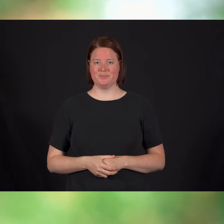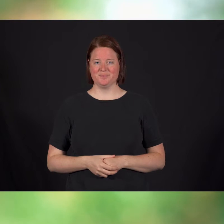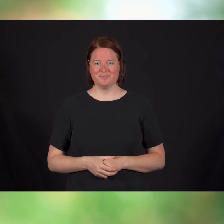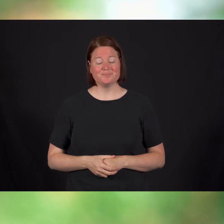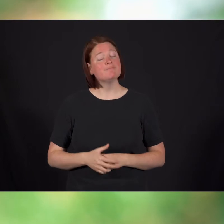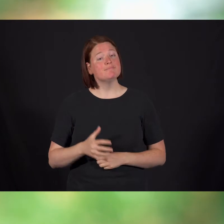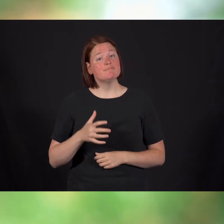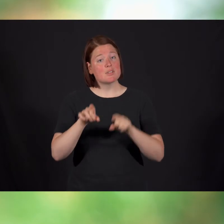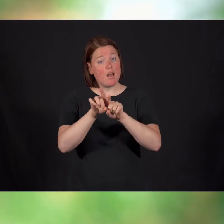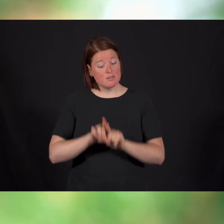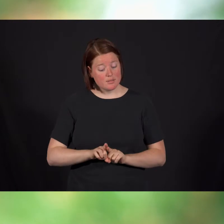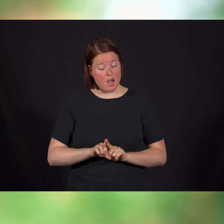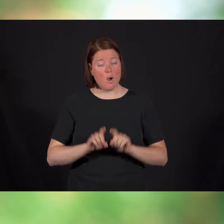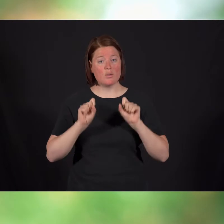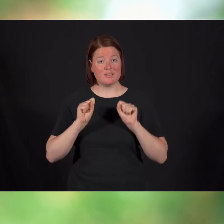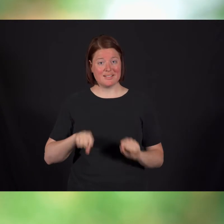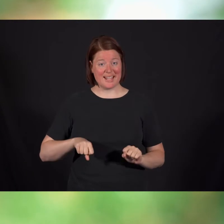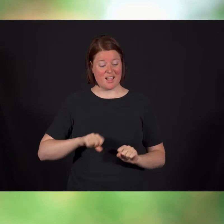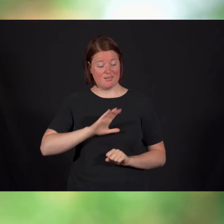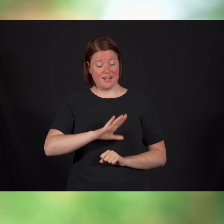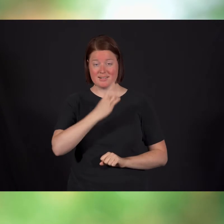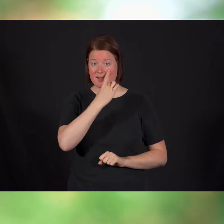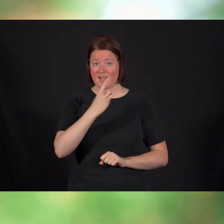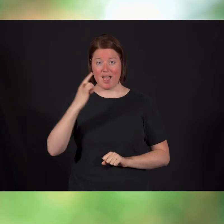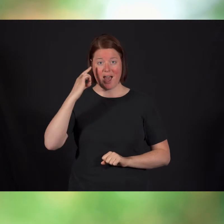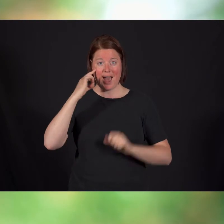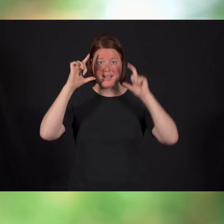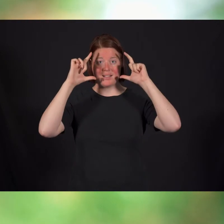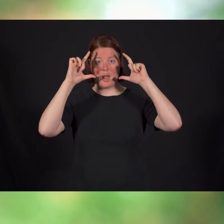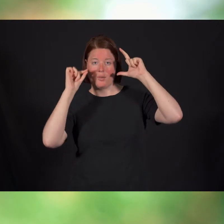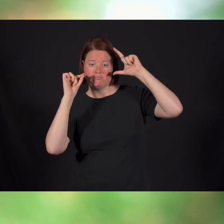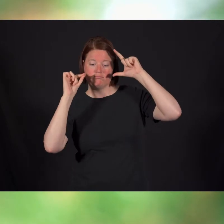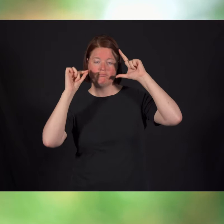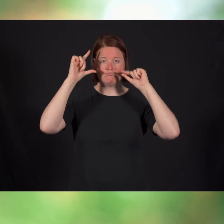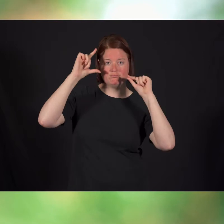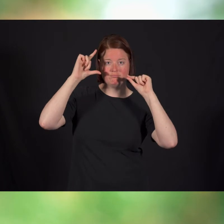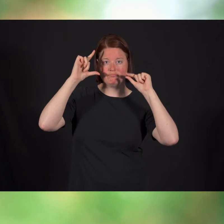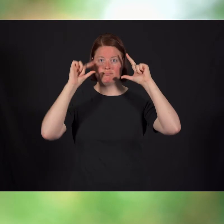and he's able to blink his eyes independently so that he's always focusing on the world around him,